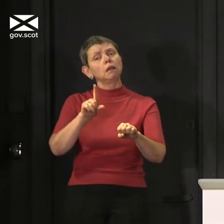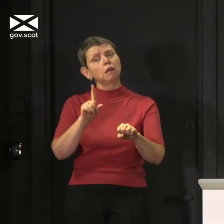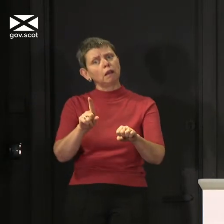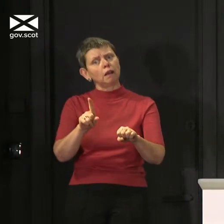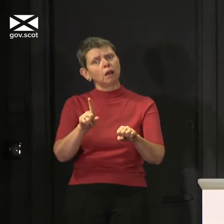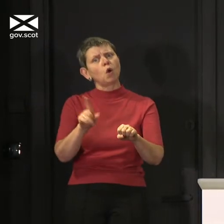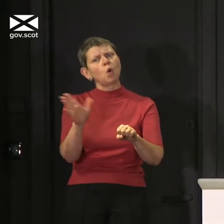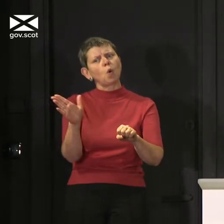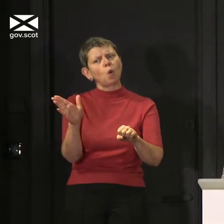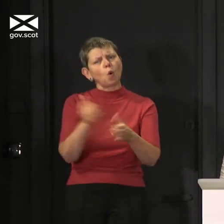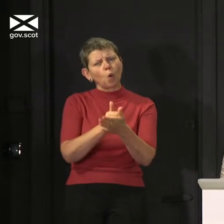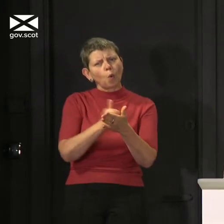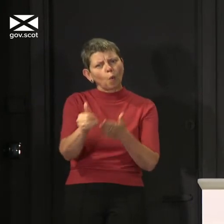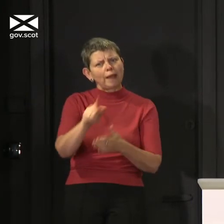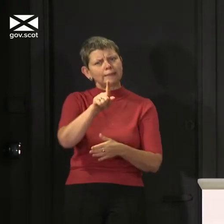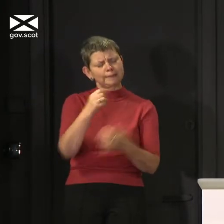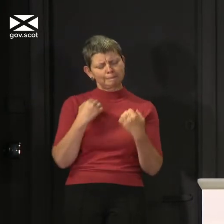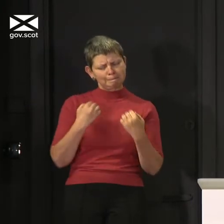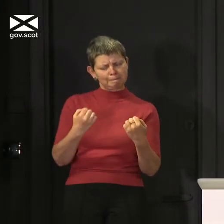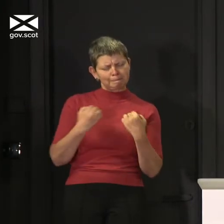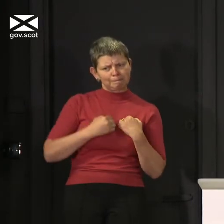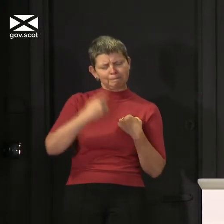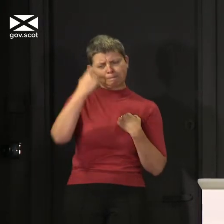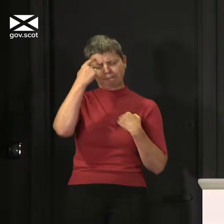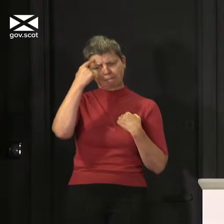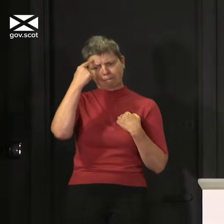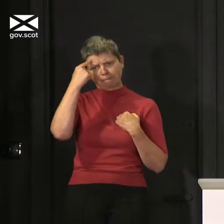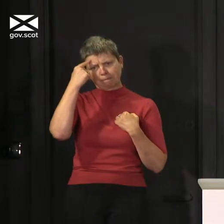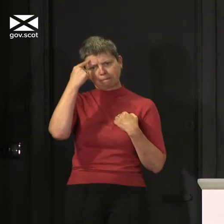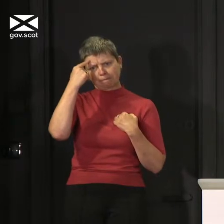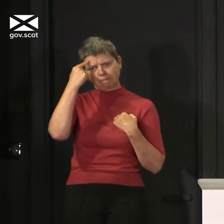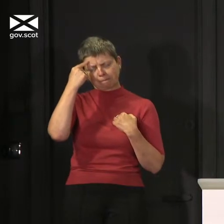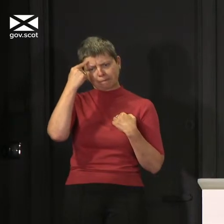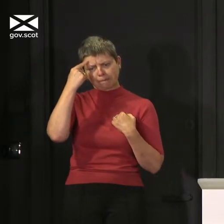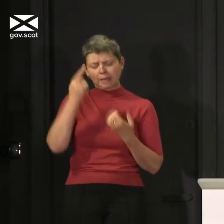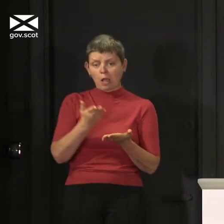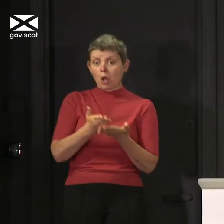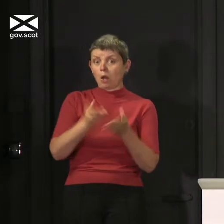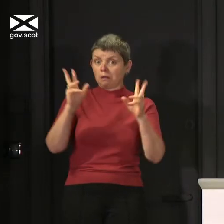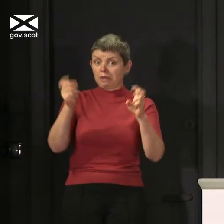should all be asking ourselves, is how do we make normal safe? And in many ways that